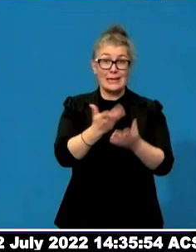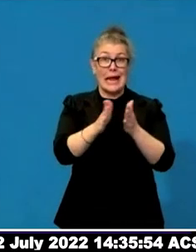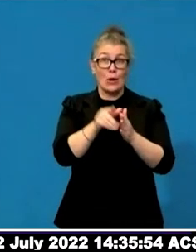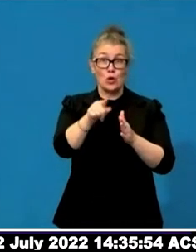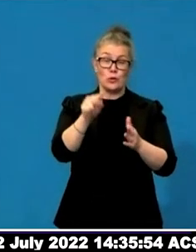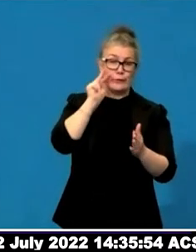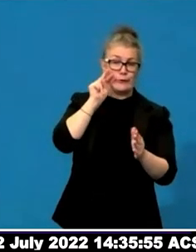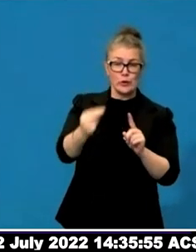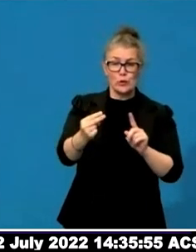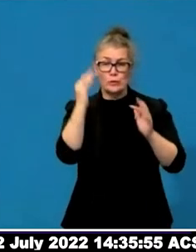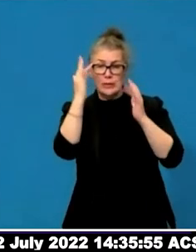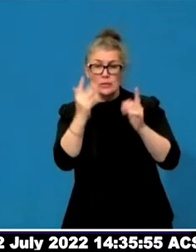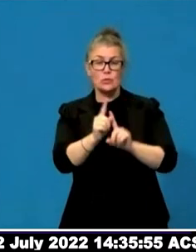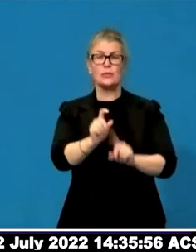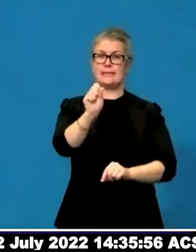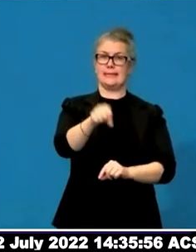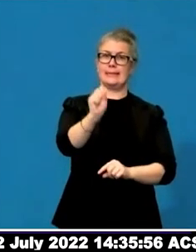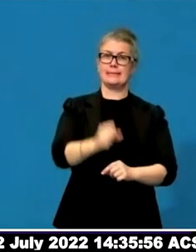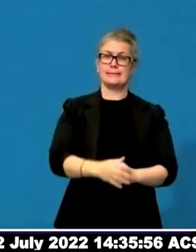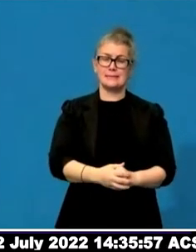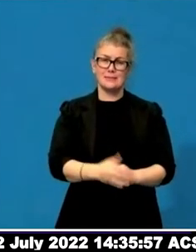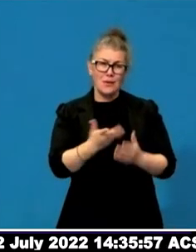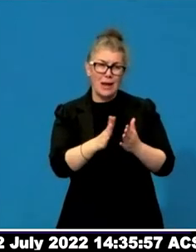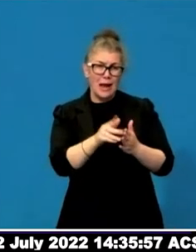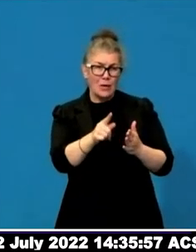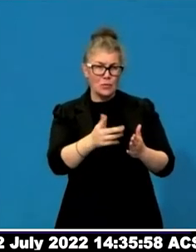And what prompted you to change the way you wanted to express?